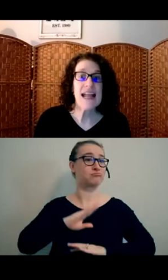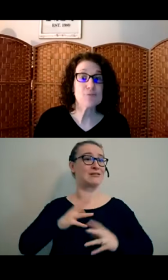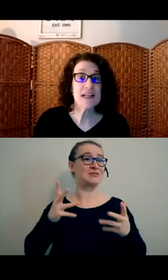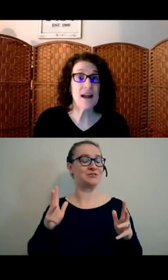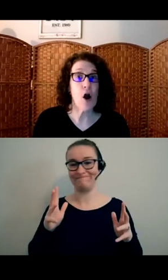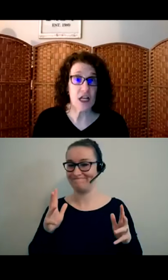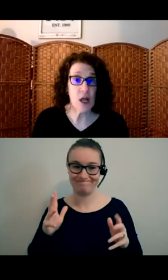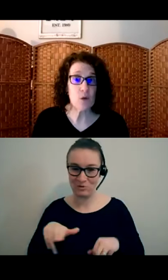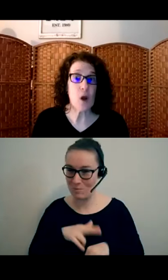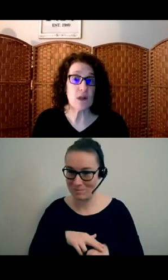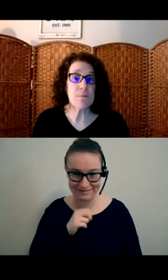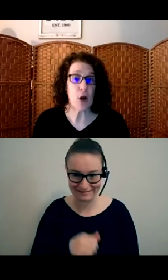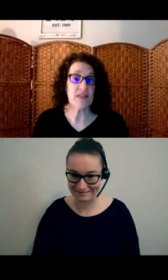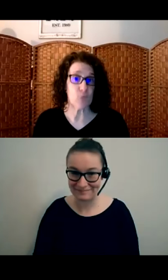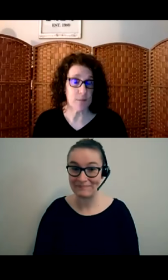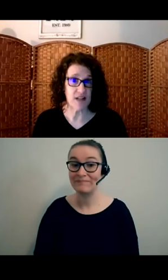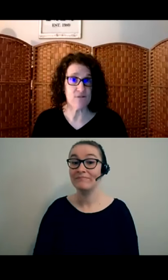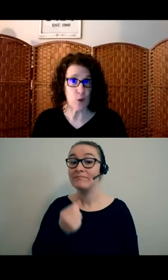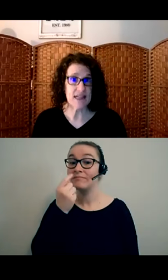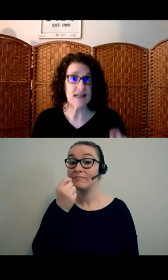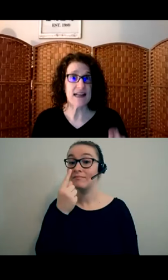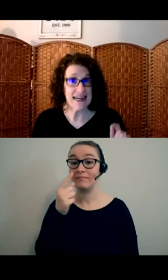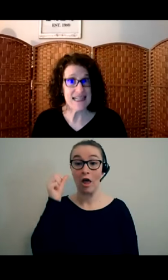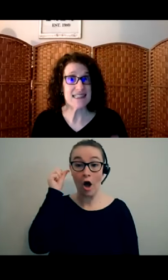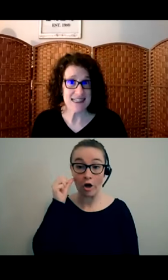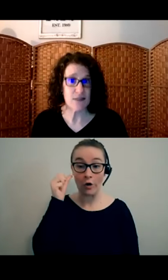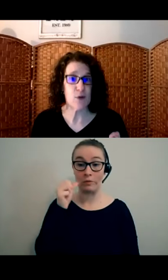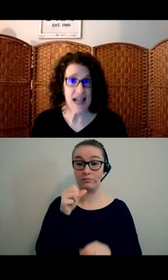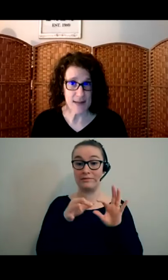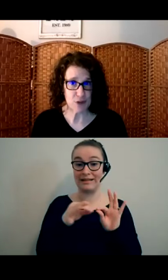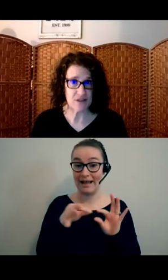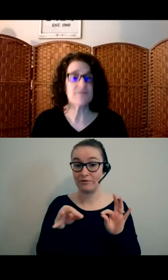Captioning audio is only part of the formula for great and accessible captions.